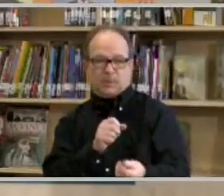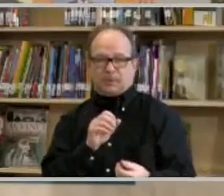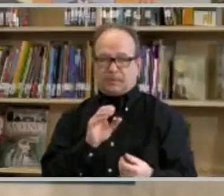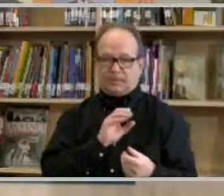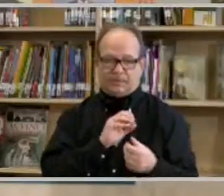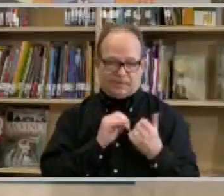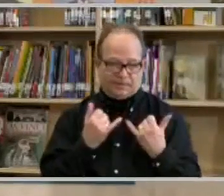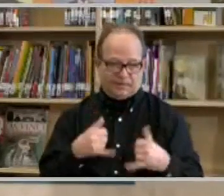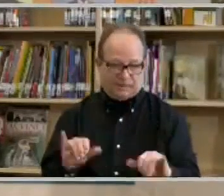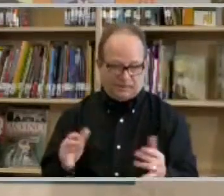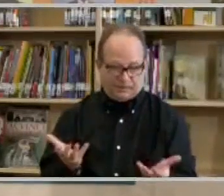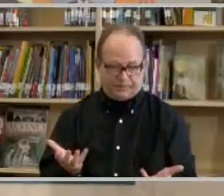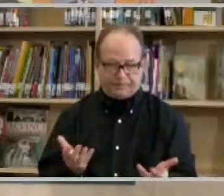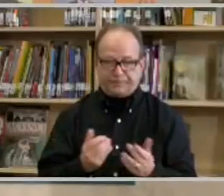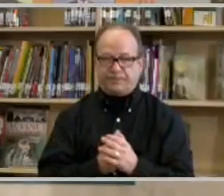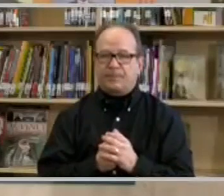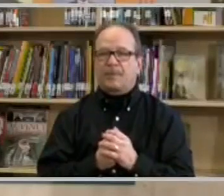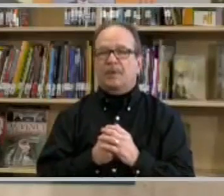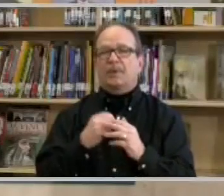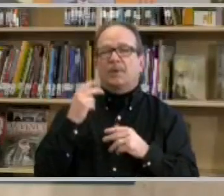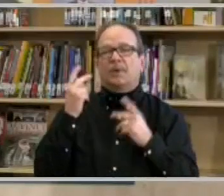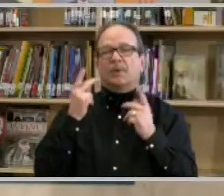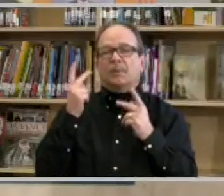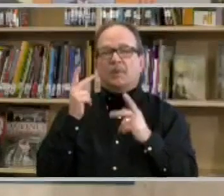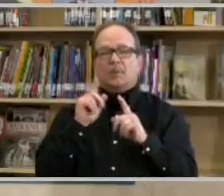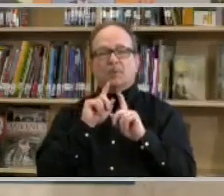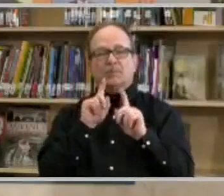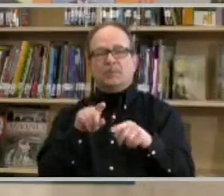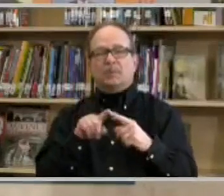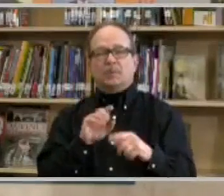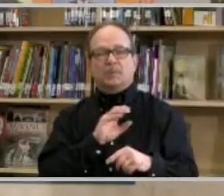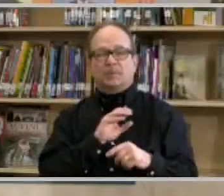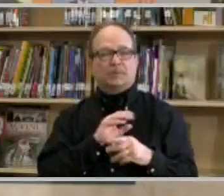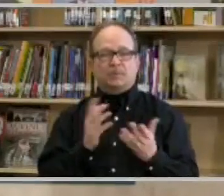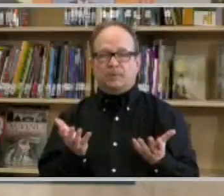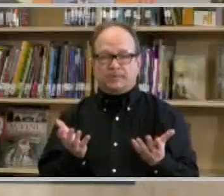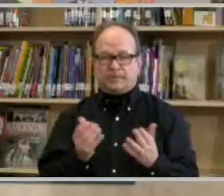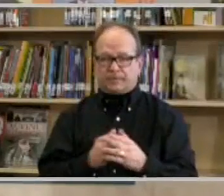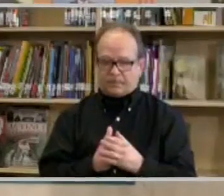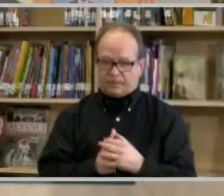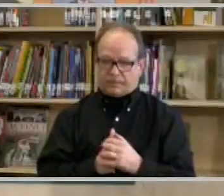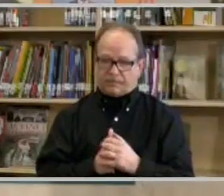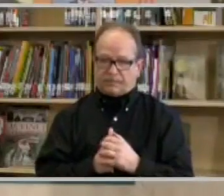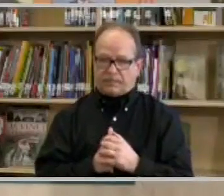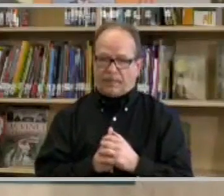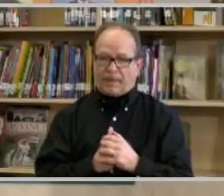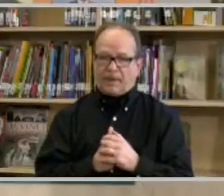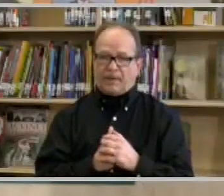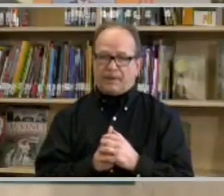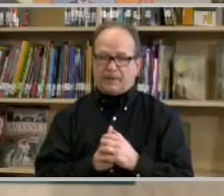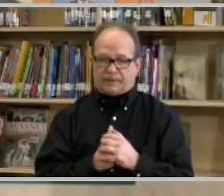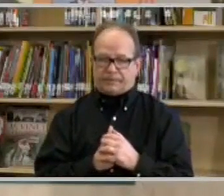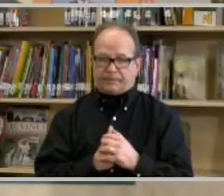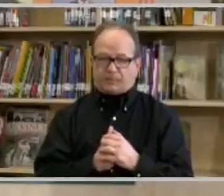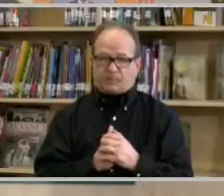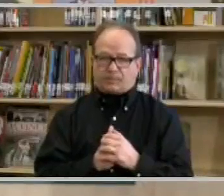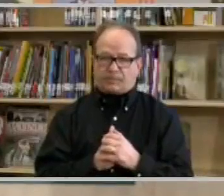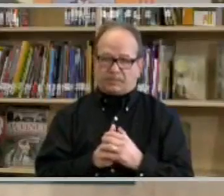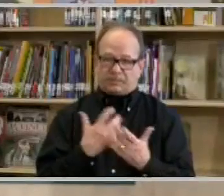GETTING PEOPLE TO COME FORWARD, BUT ALSO IN TERMS OF HOW PEOPLE